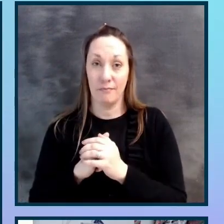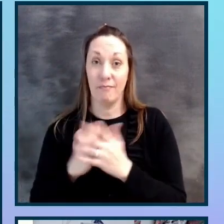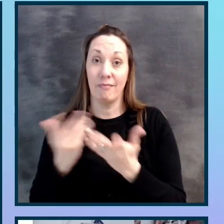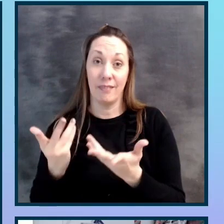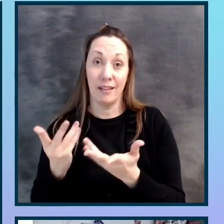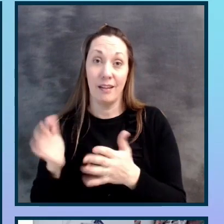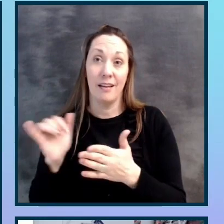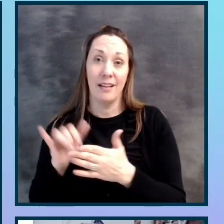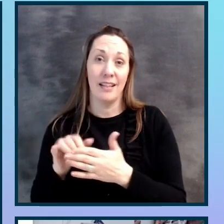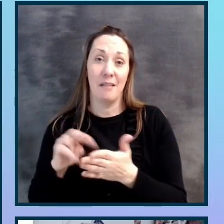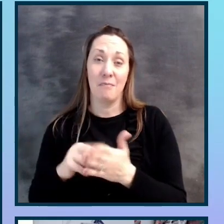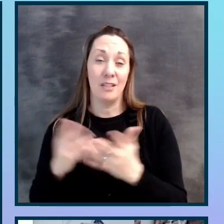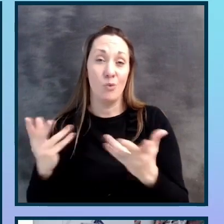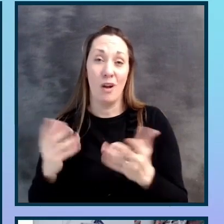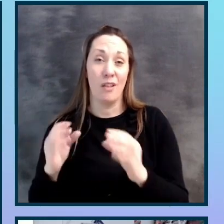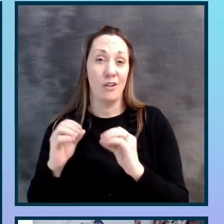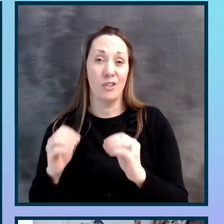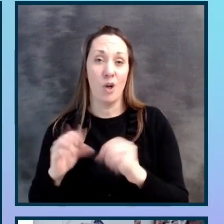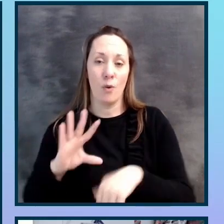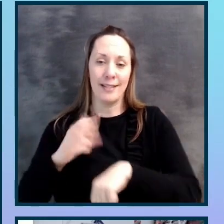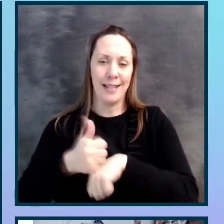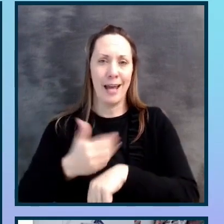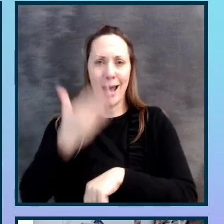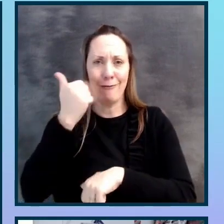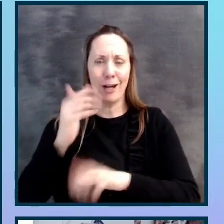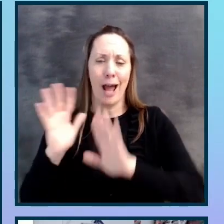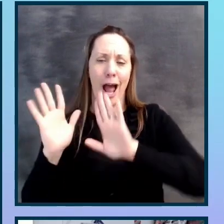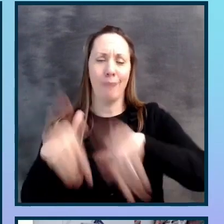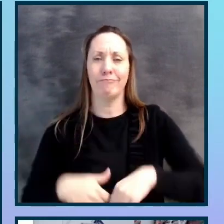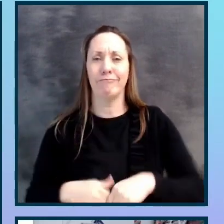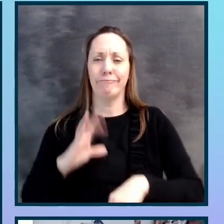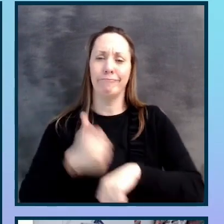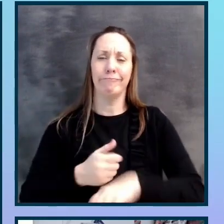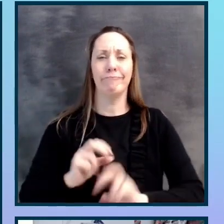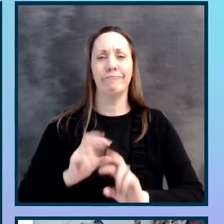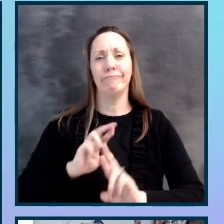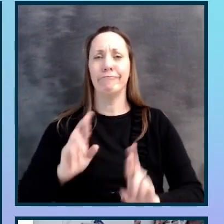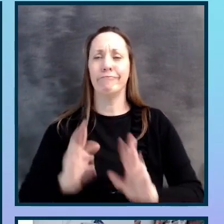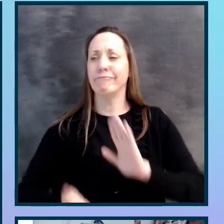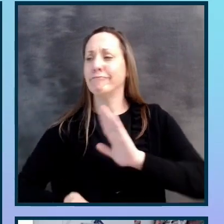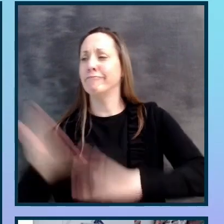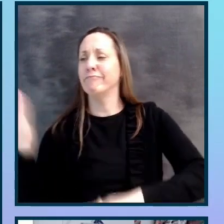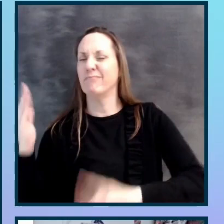there is no set it and forget it solution. Companies and organizations need to accept and embrace